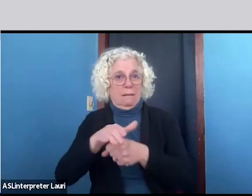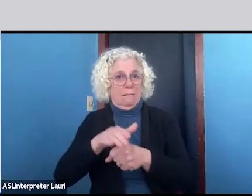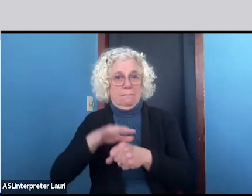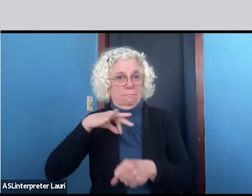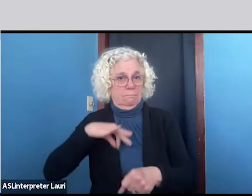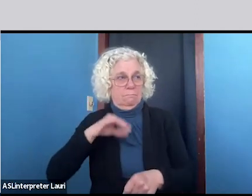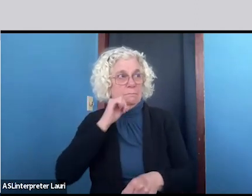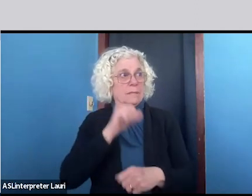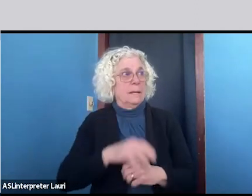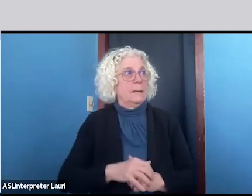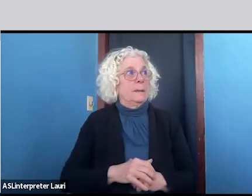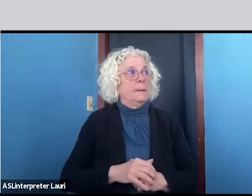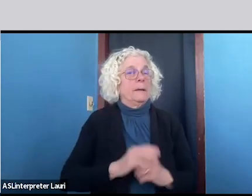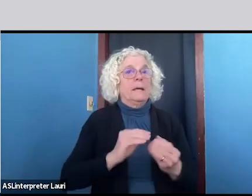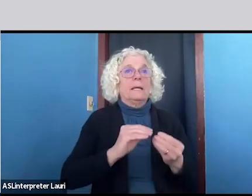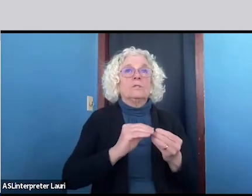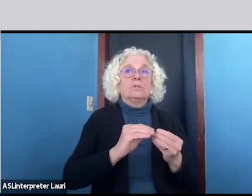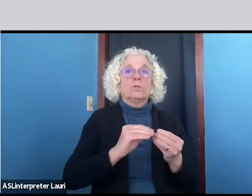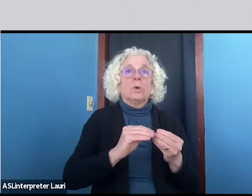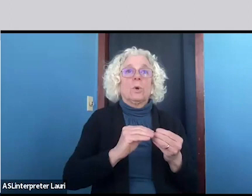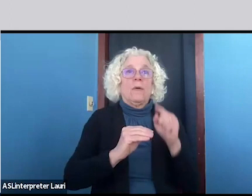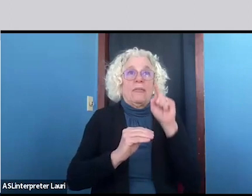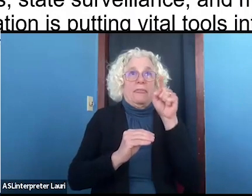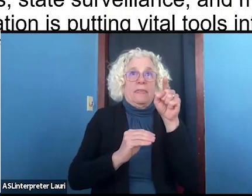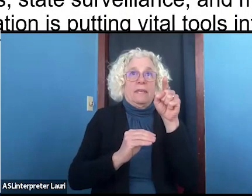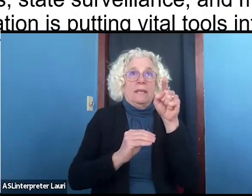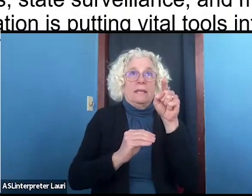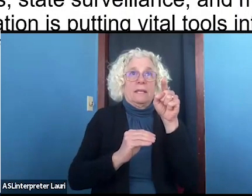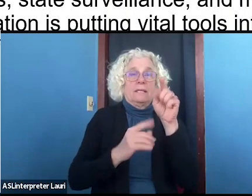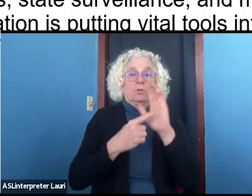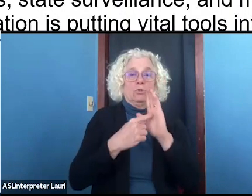So Slide 16 demonstrates some ways that the next slide I'm